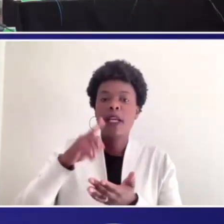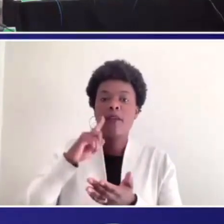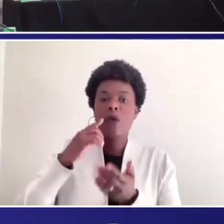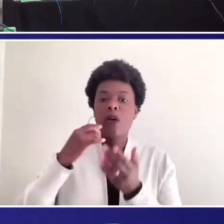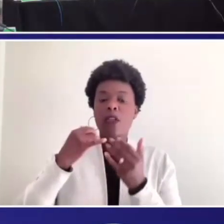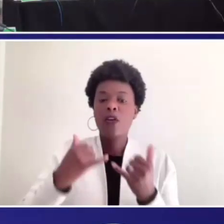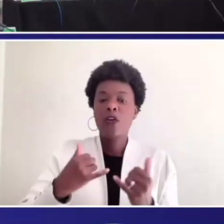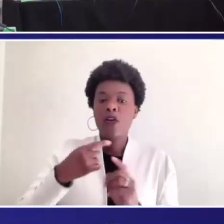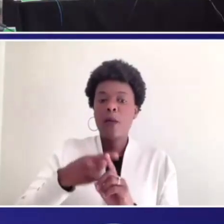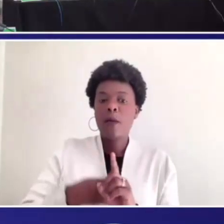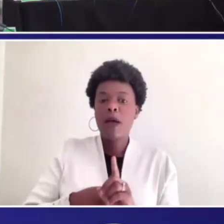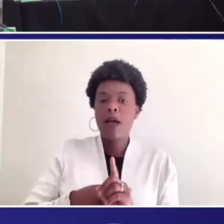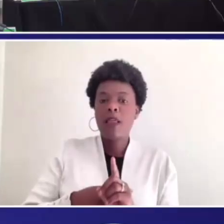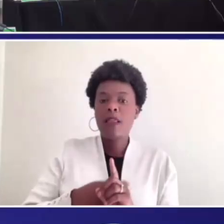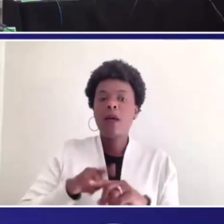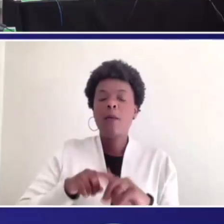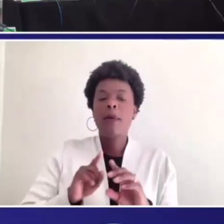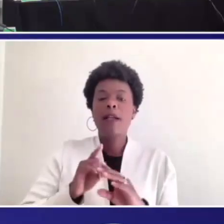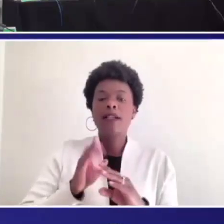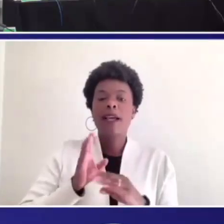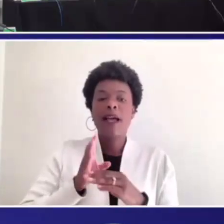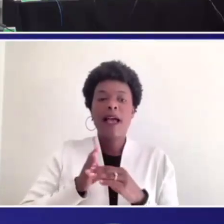month. Defining on-time,